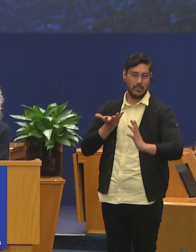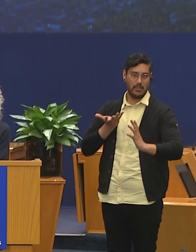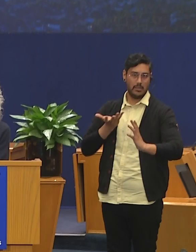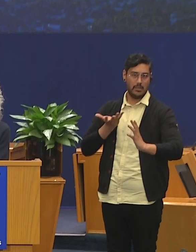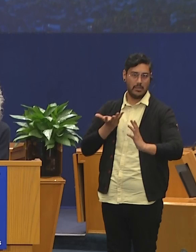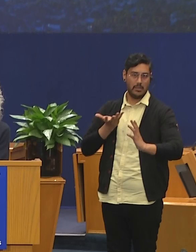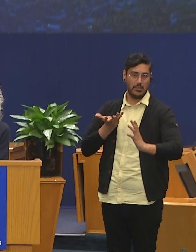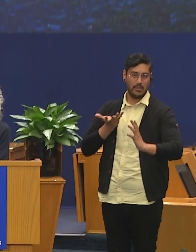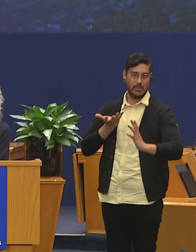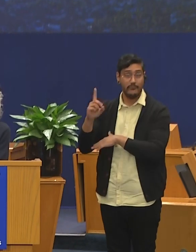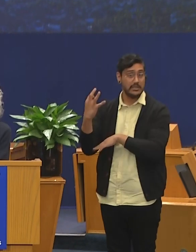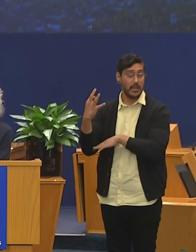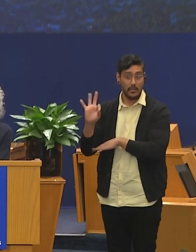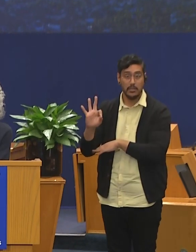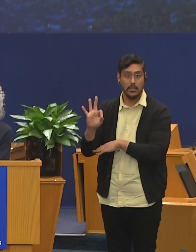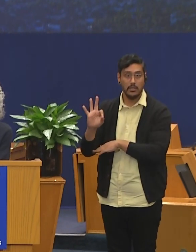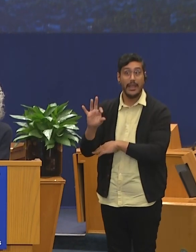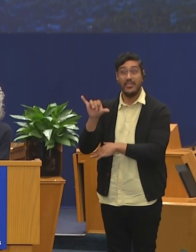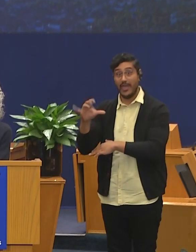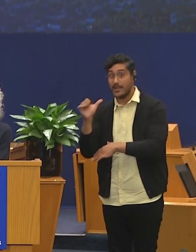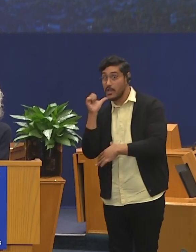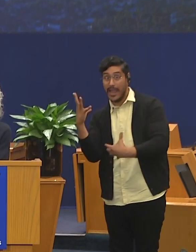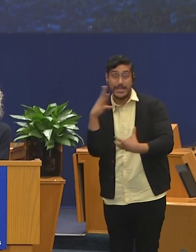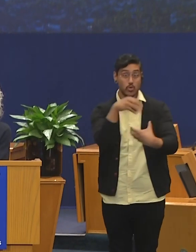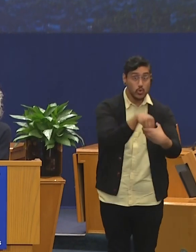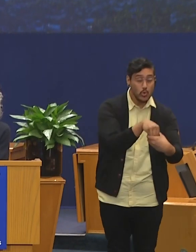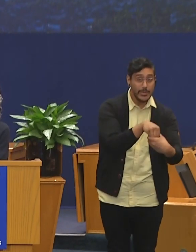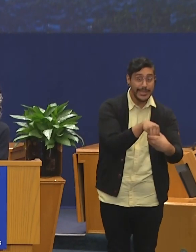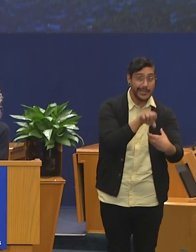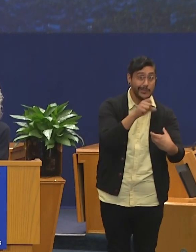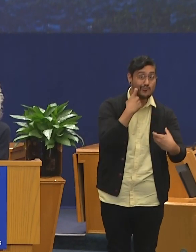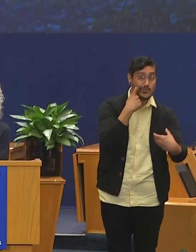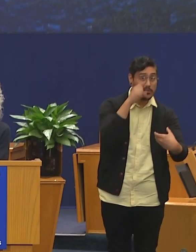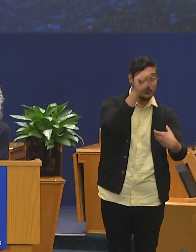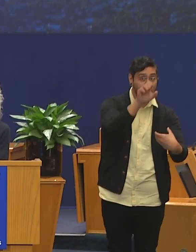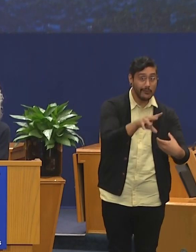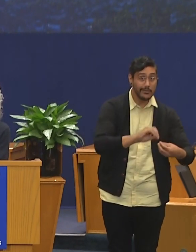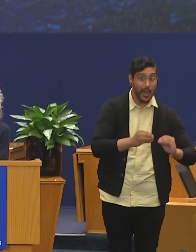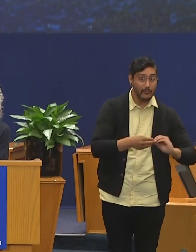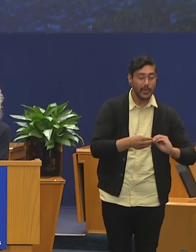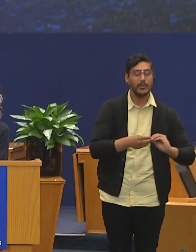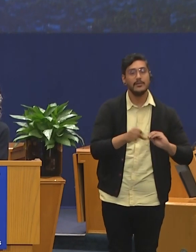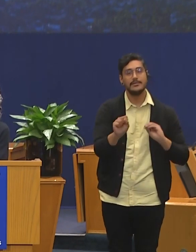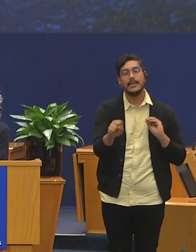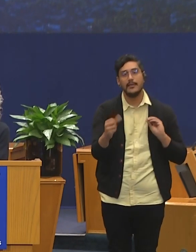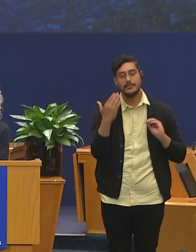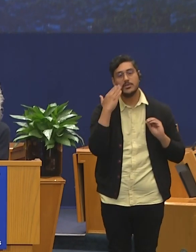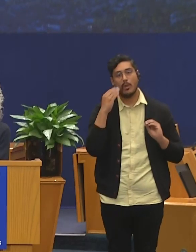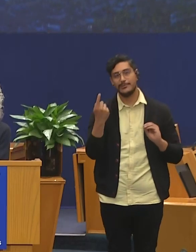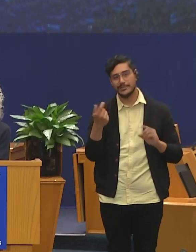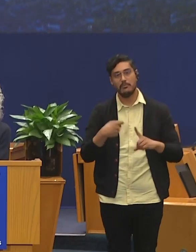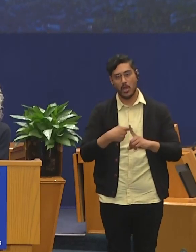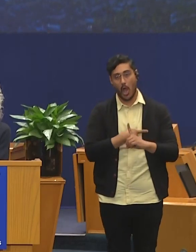NEGATIVE THAT HAVEN'T BEEN INCLUDED, YOU'RE ABSOLUTELY RIGHT TO NOTE THAT THE